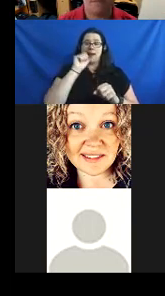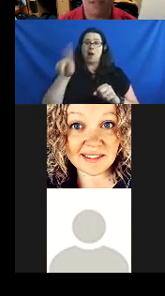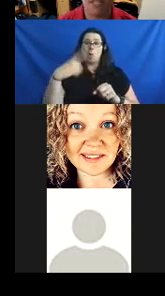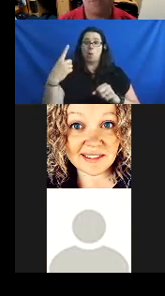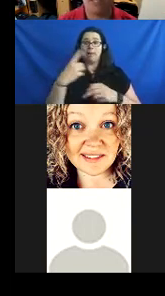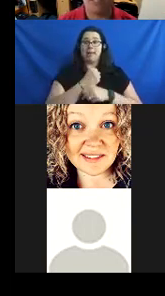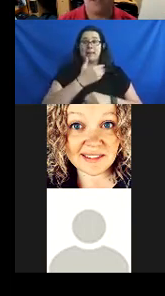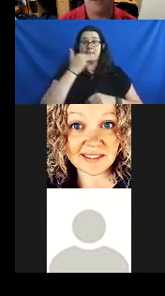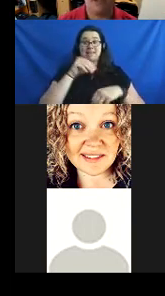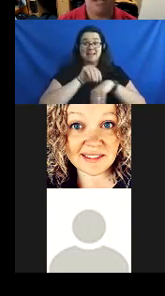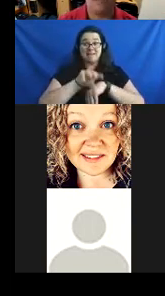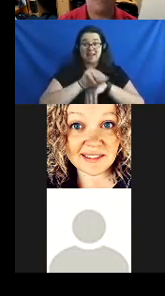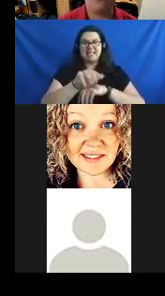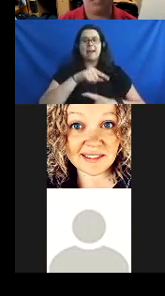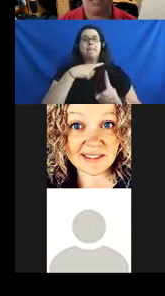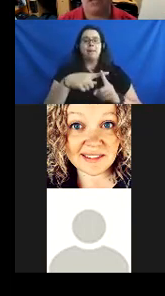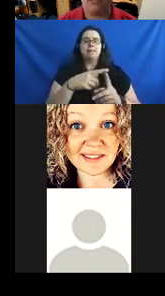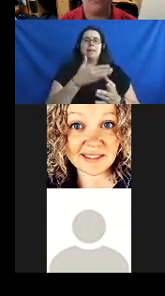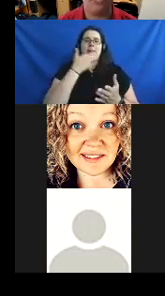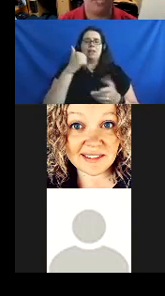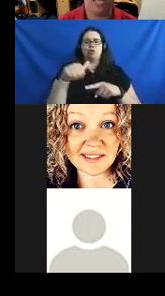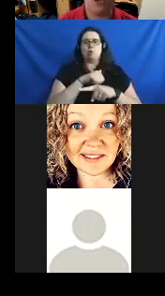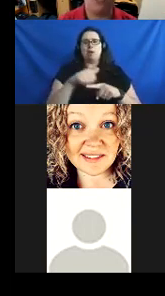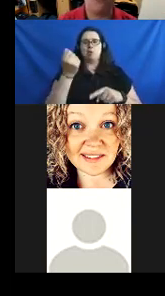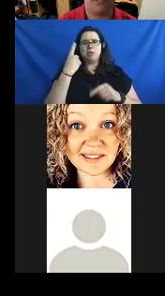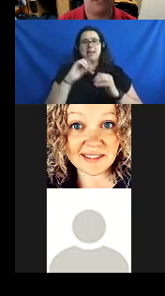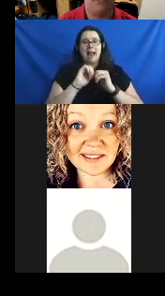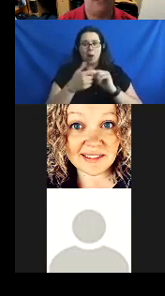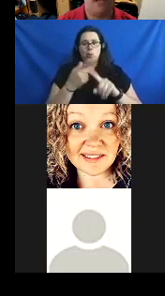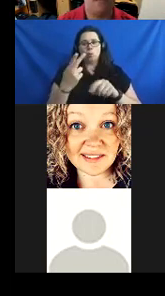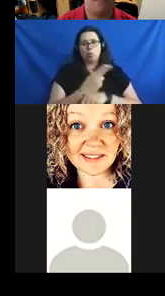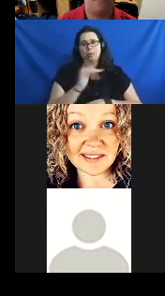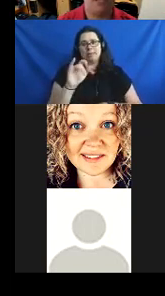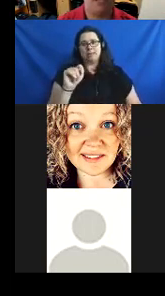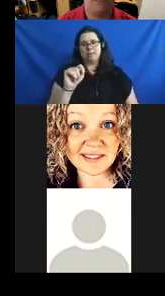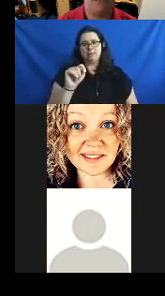BUT BEST TRAINING HOW TO USE IT.